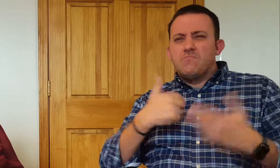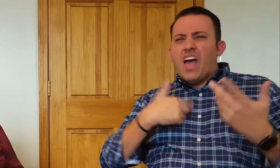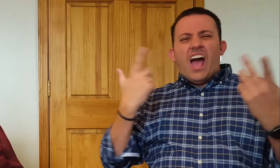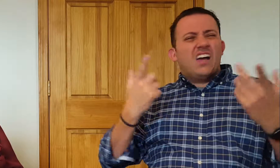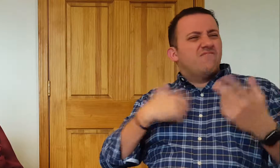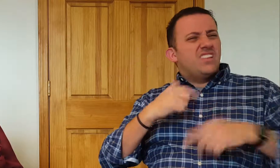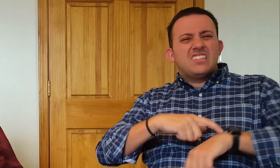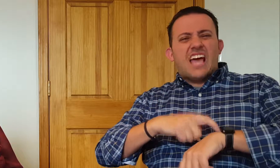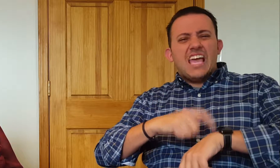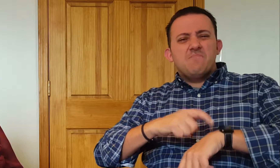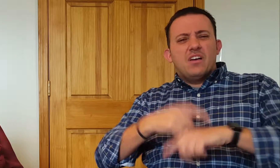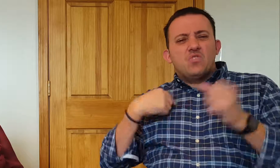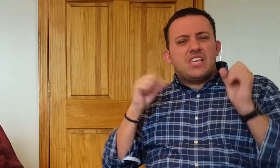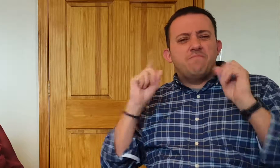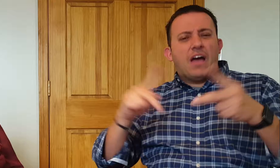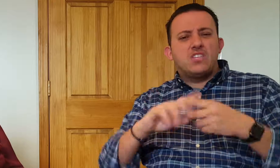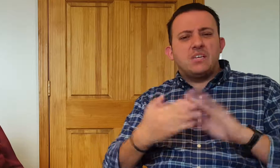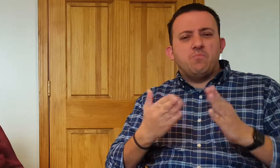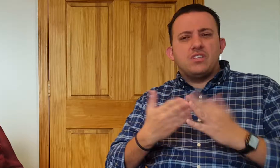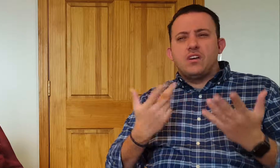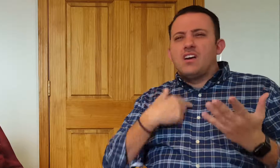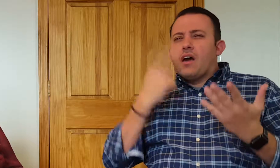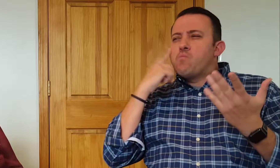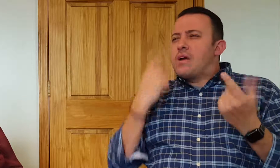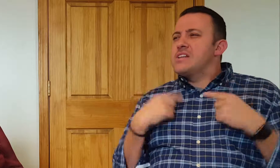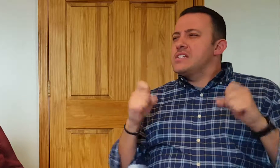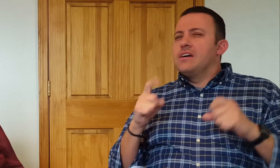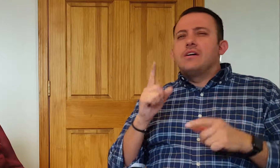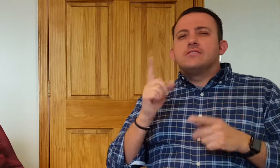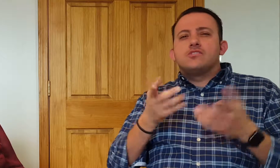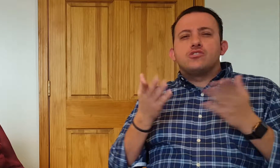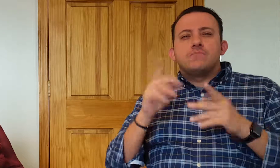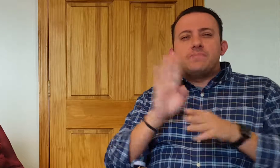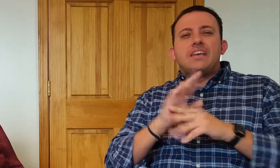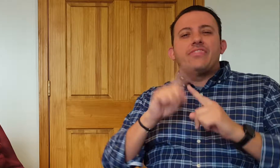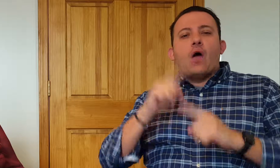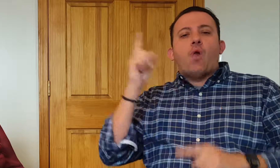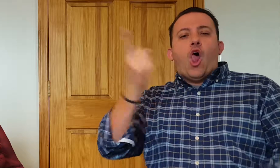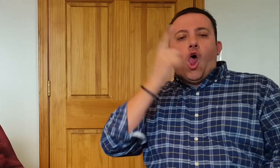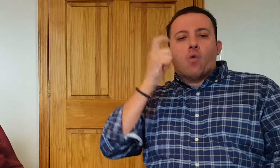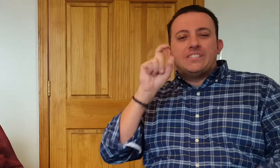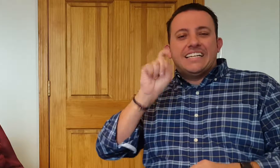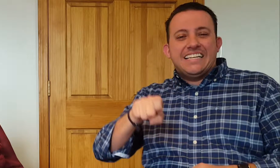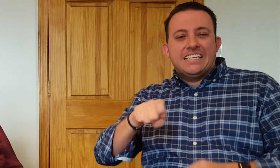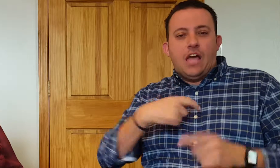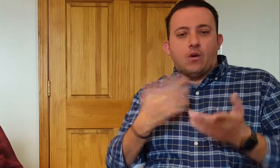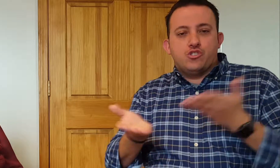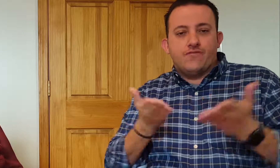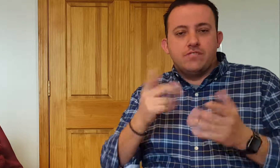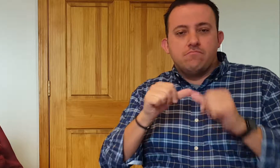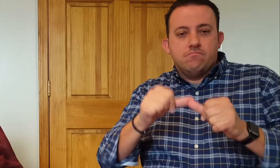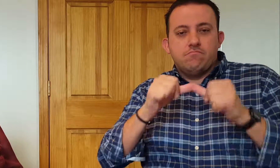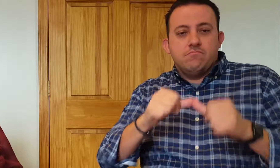and I thought, "Wow, I have time to give back to the community." So I wanted to serve businesses ongoing.